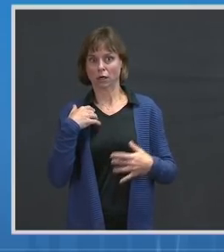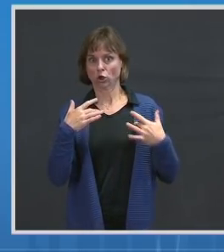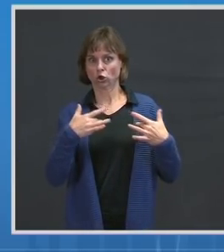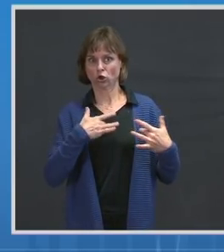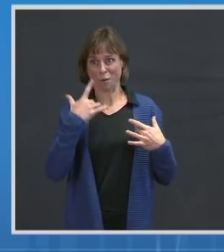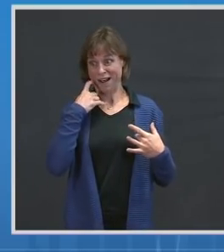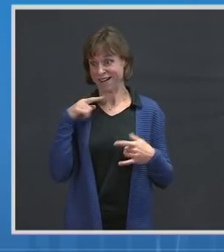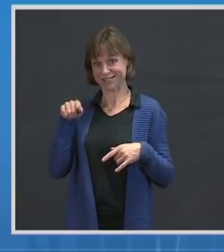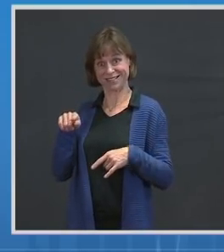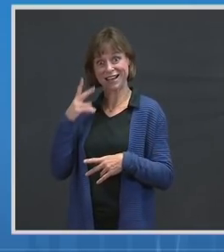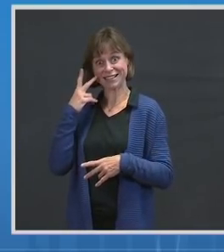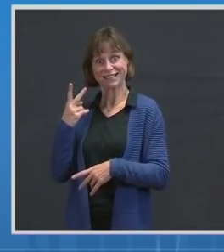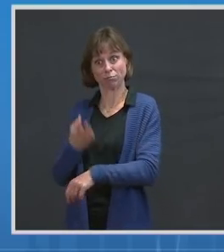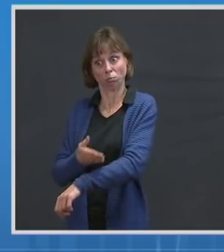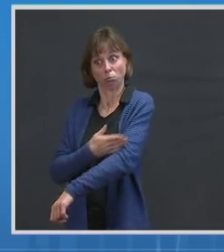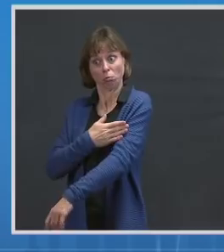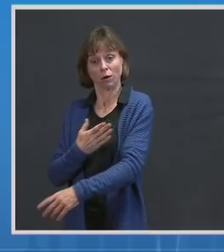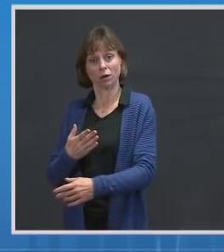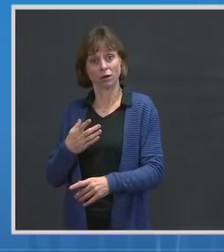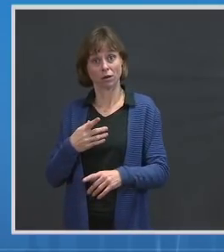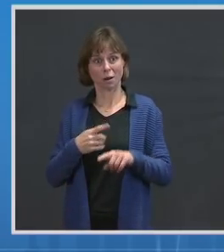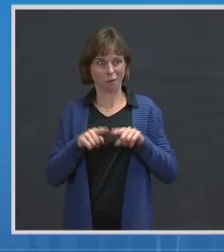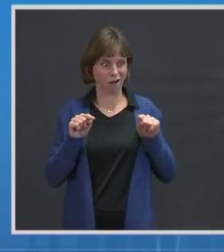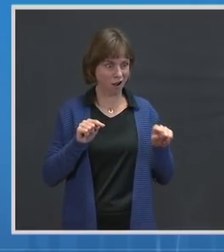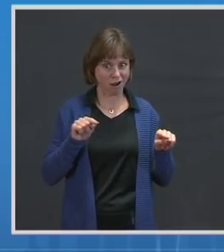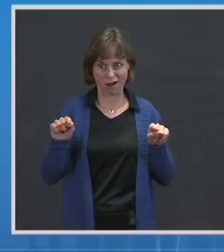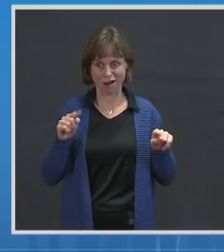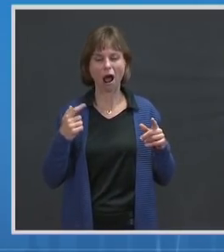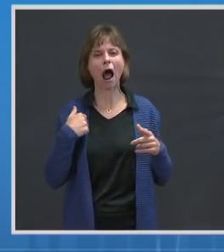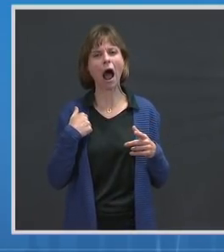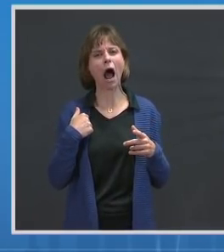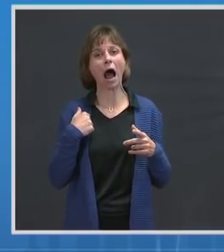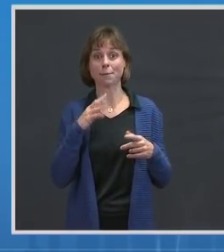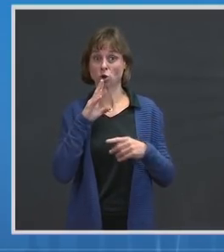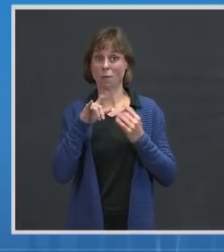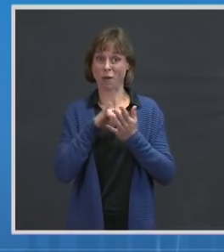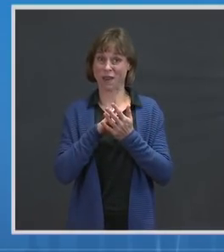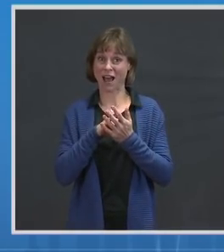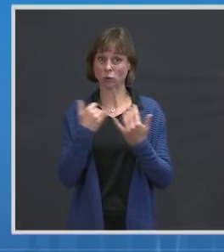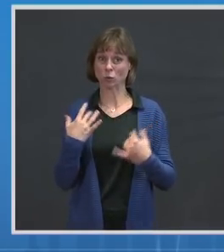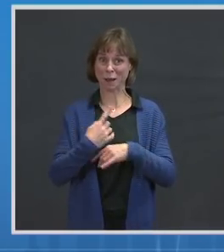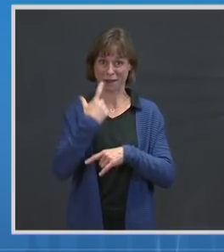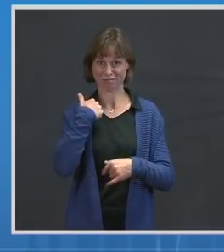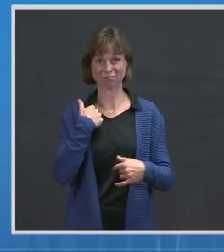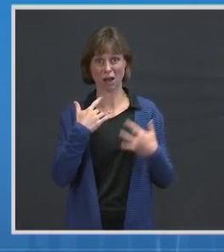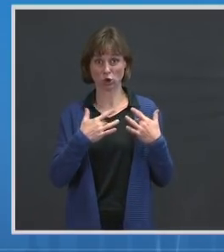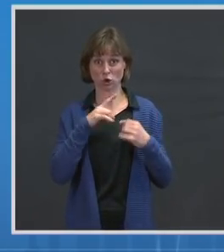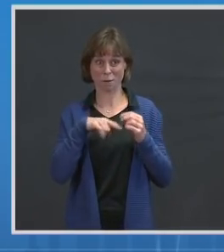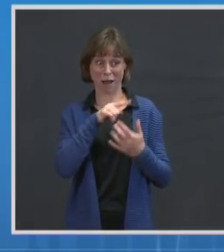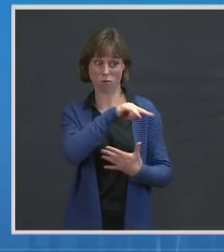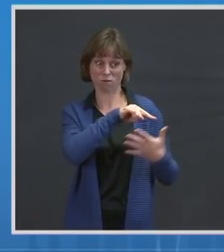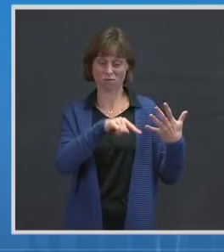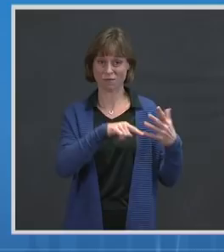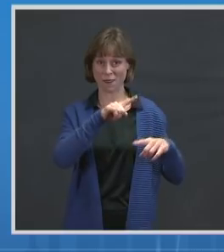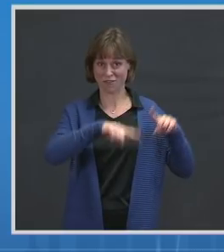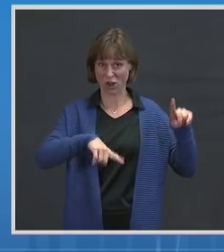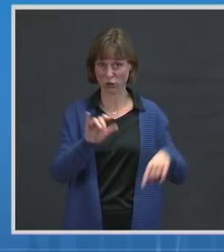I'm talking about them today because I am concerned too. Fortunately, the science to date suggests